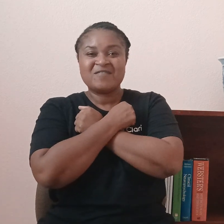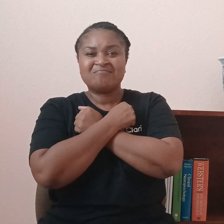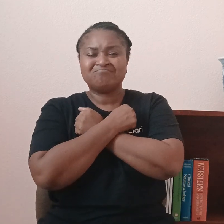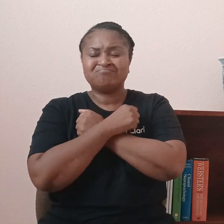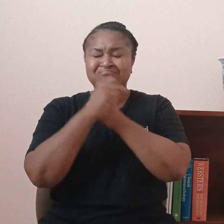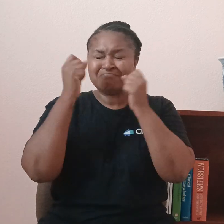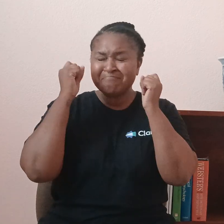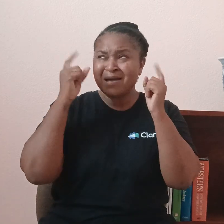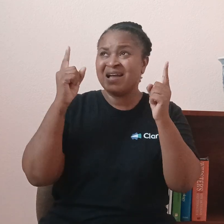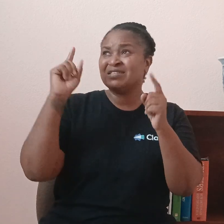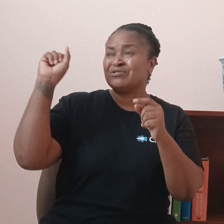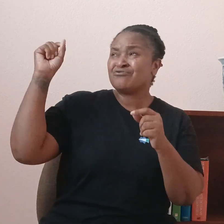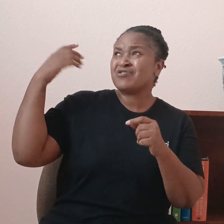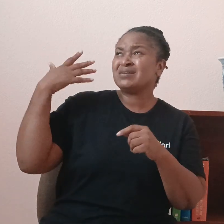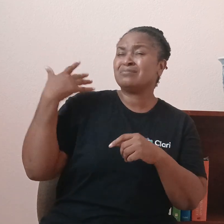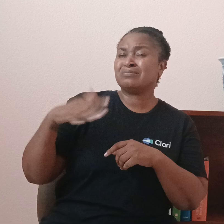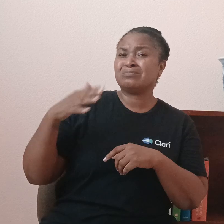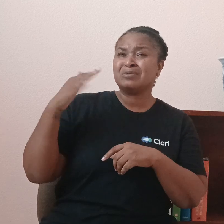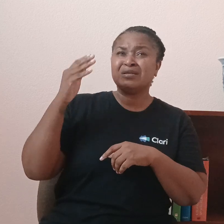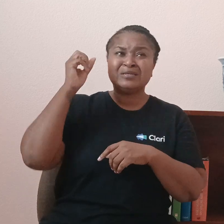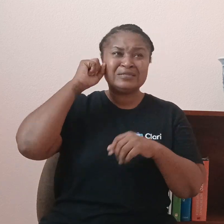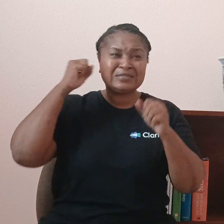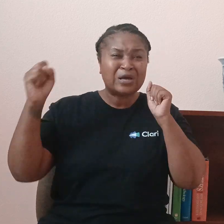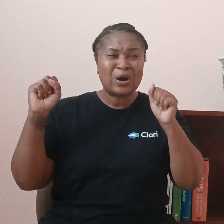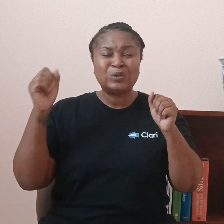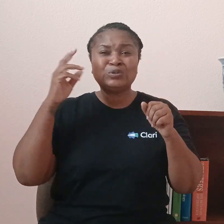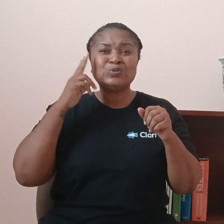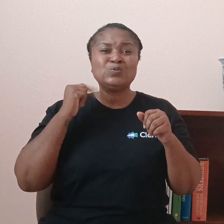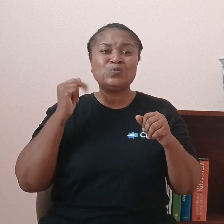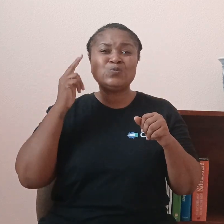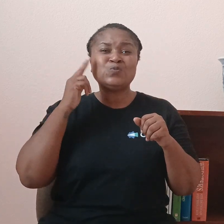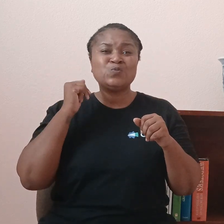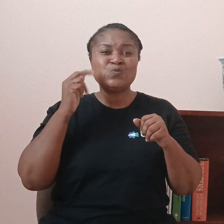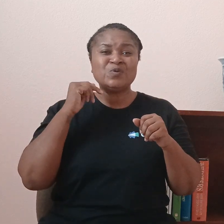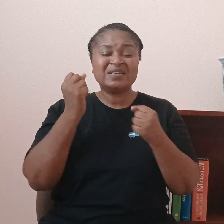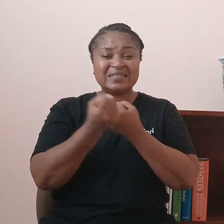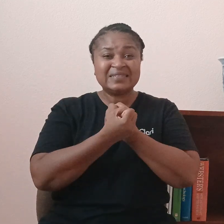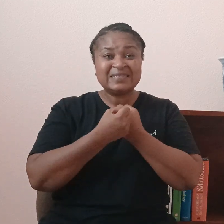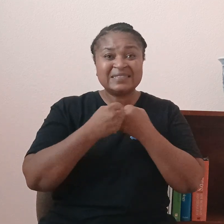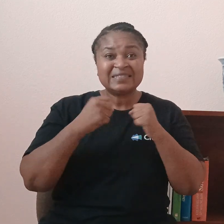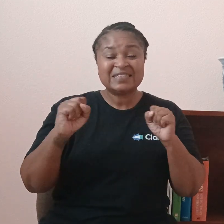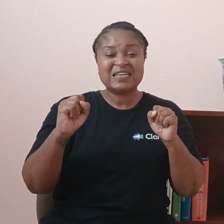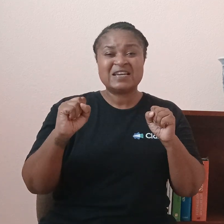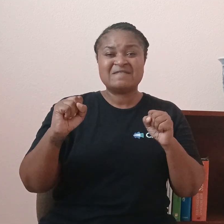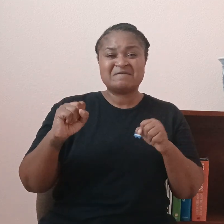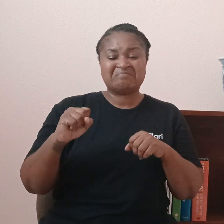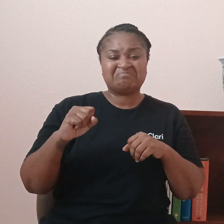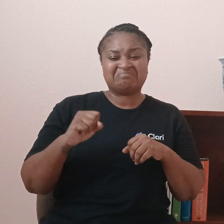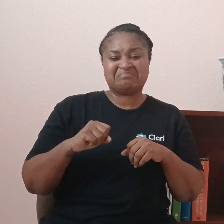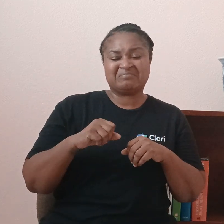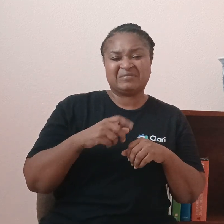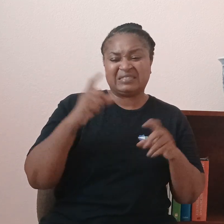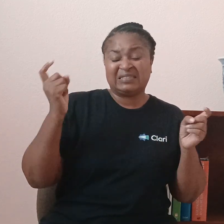Amazing grace how sweet the sound (sweet the sound) That saved a wretch like me one day,